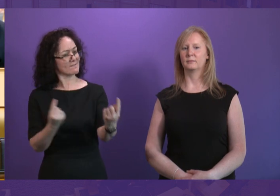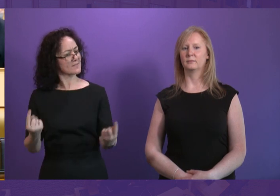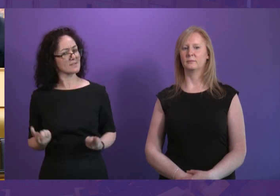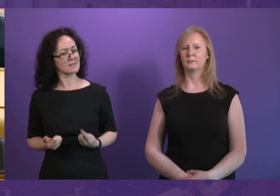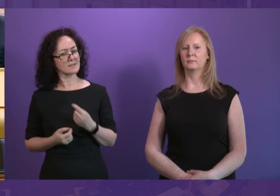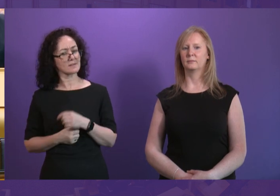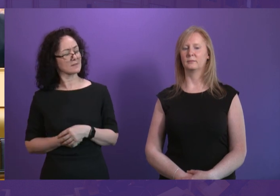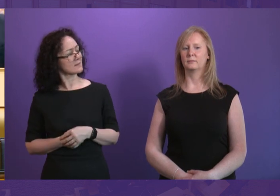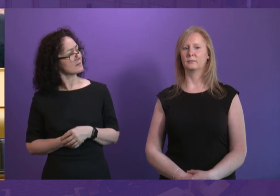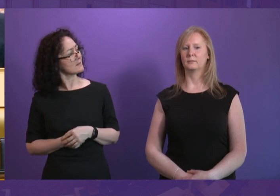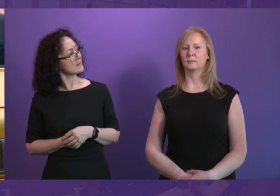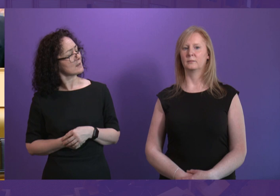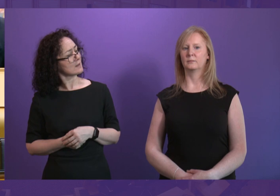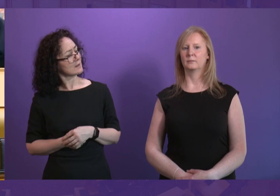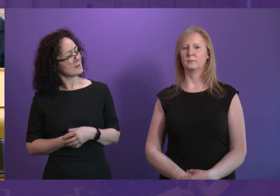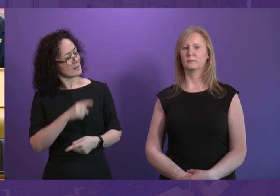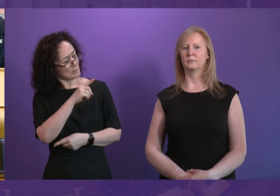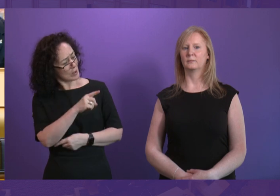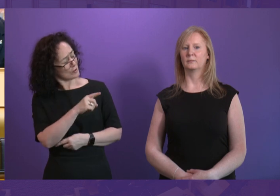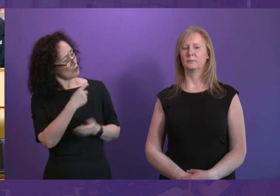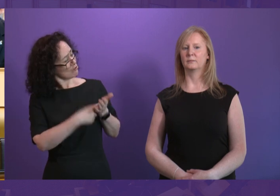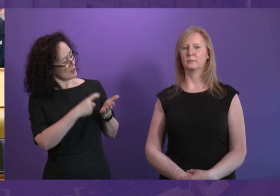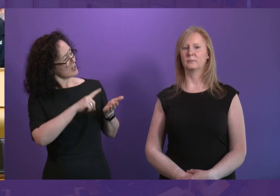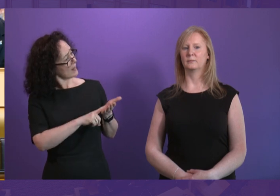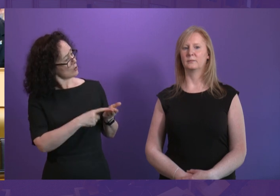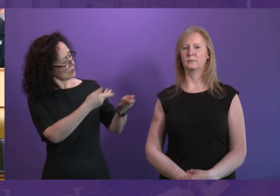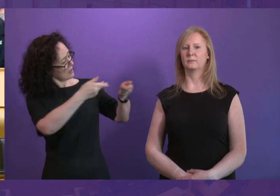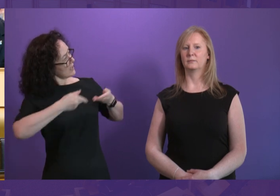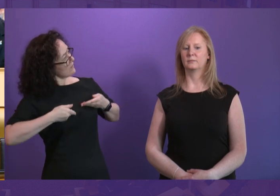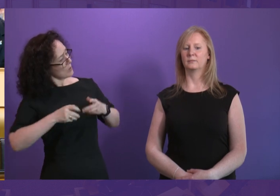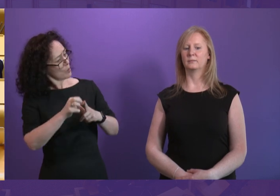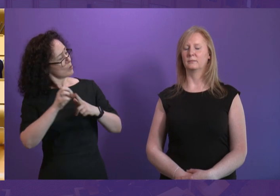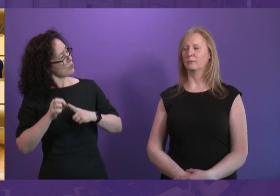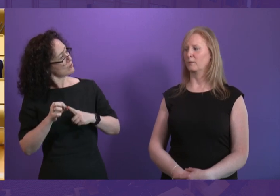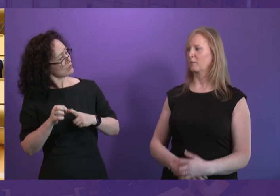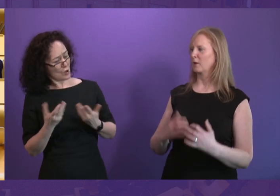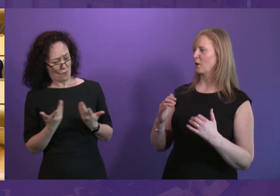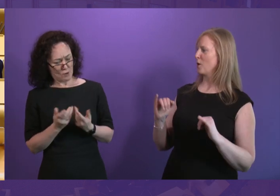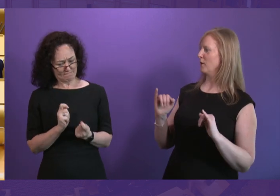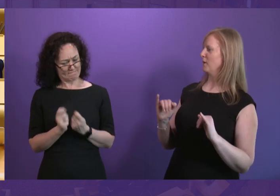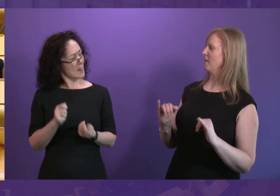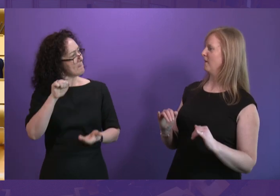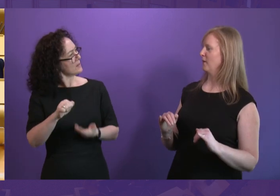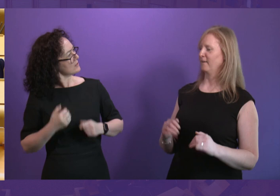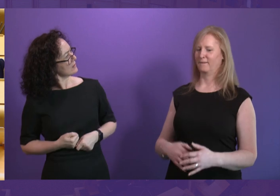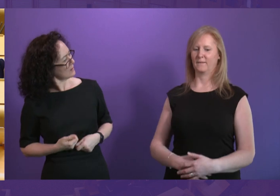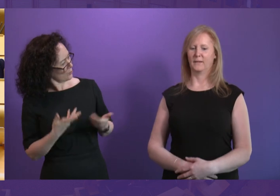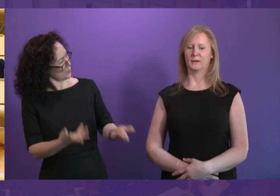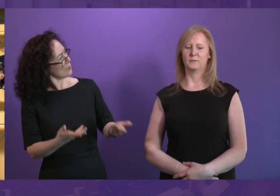he did not propose a single change to the budget, to say why he will vote against the budget this afternoon.